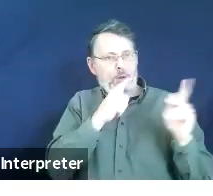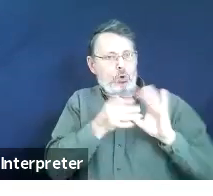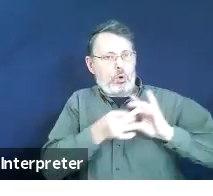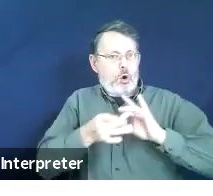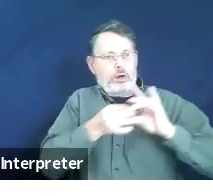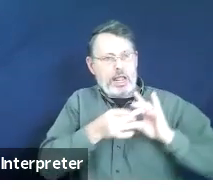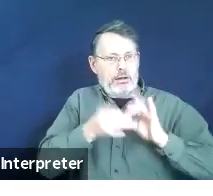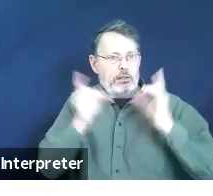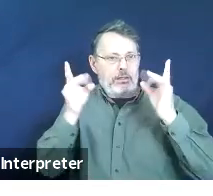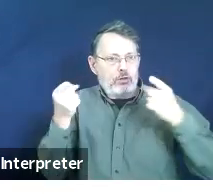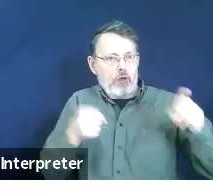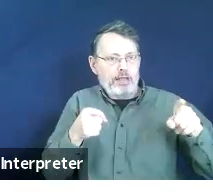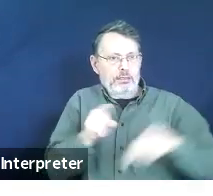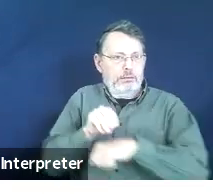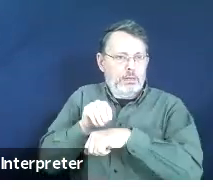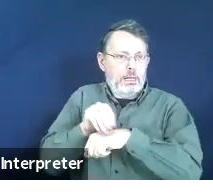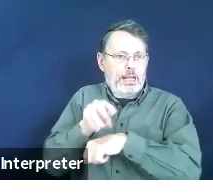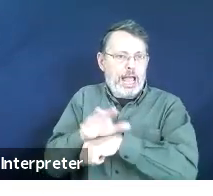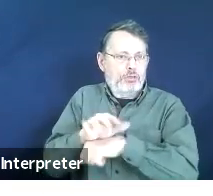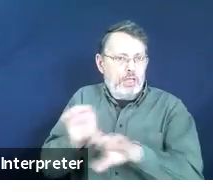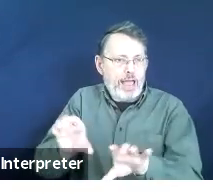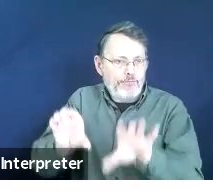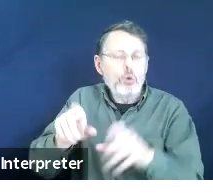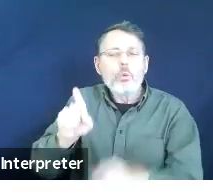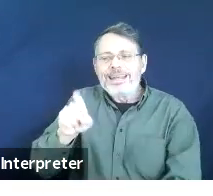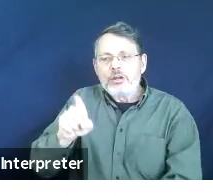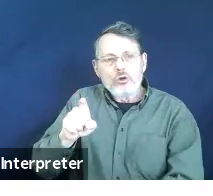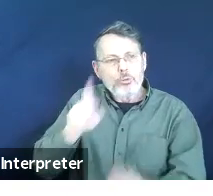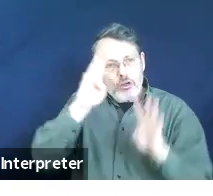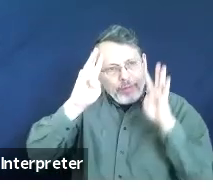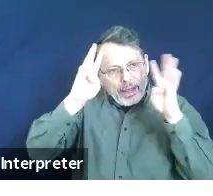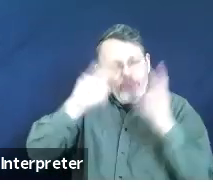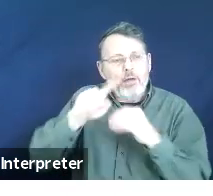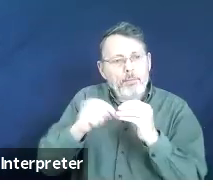counseling effort. Because we really needed to creatively address issues related to a